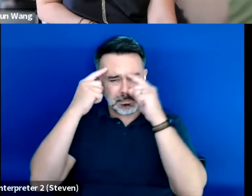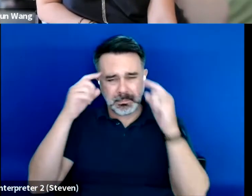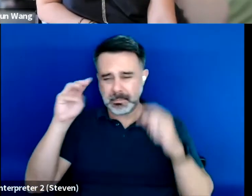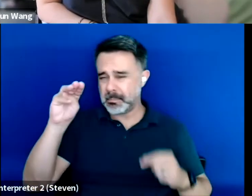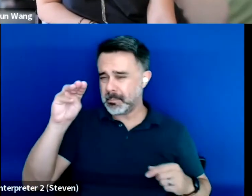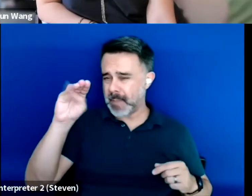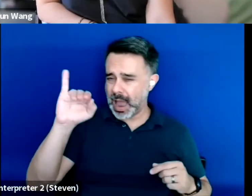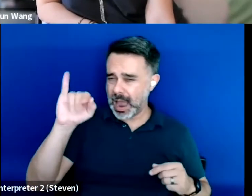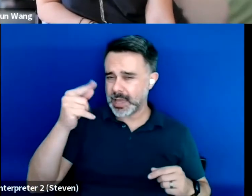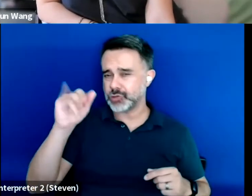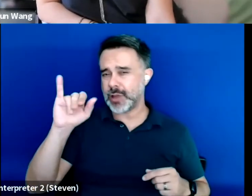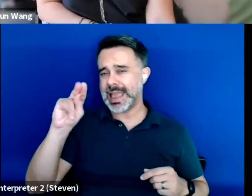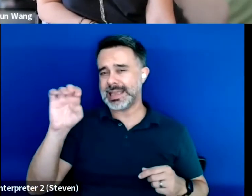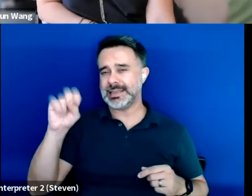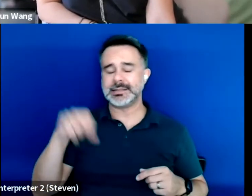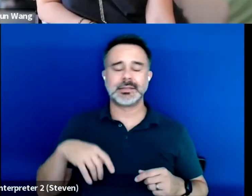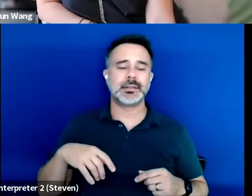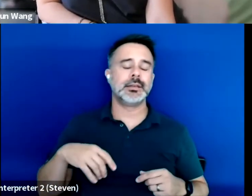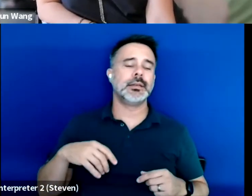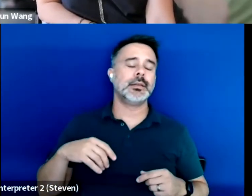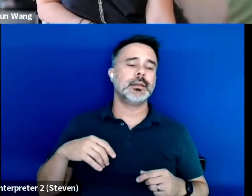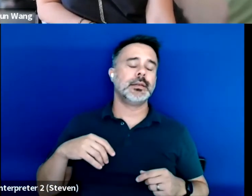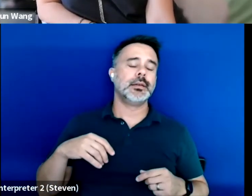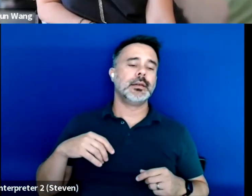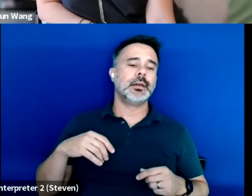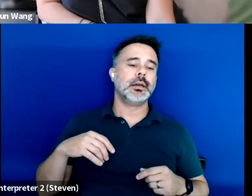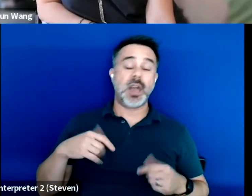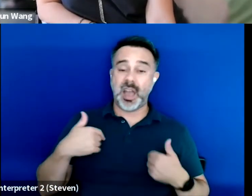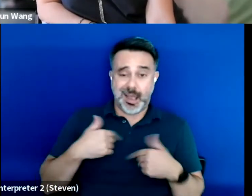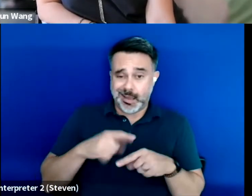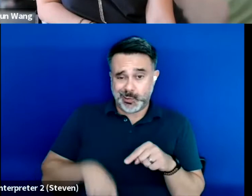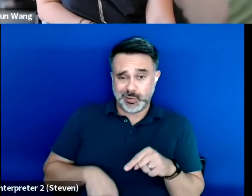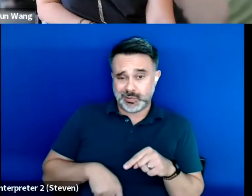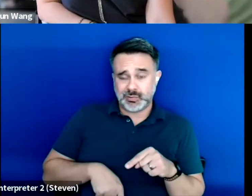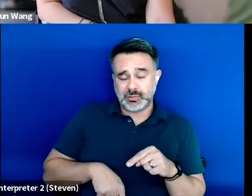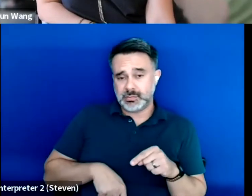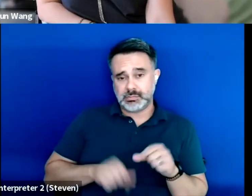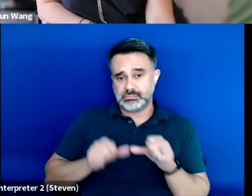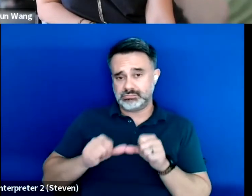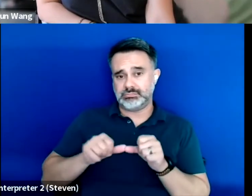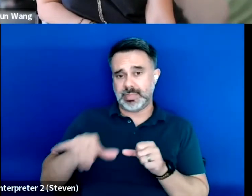When, often, it isn't even necessarily the disability that's causing pain,